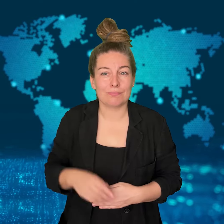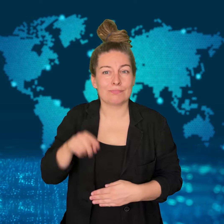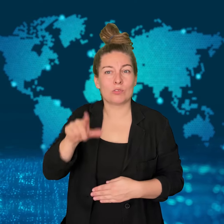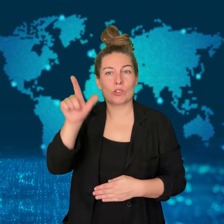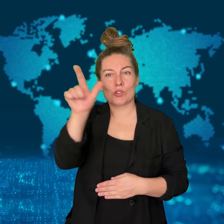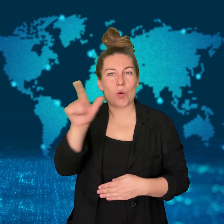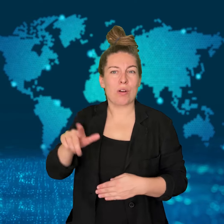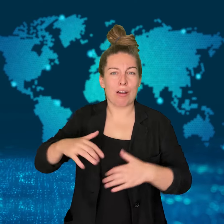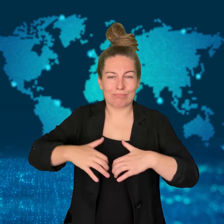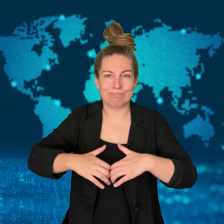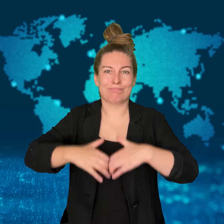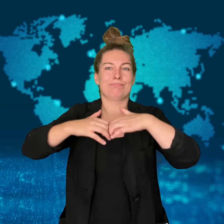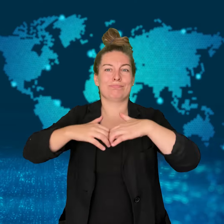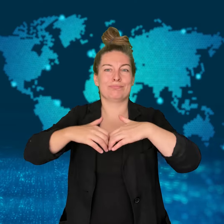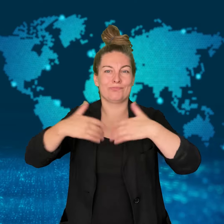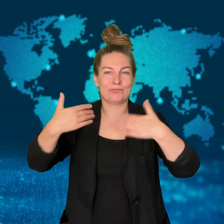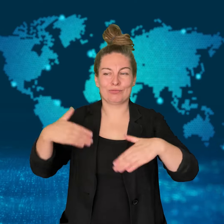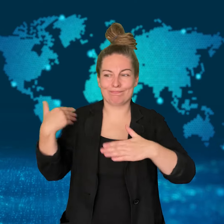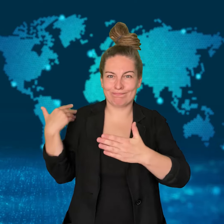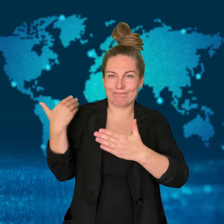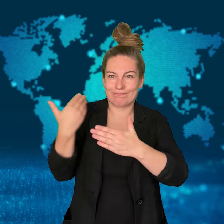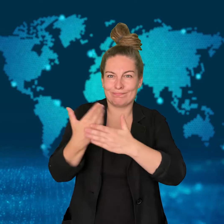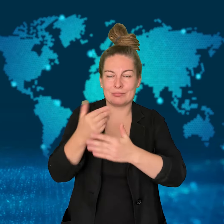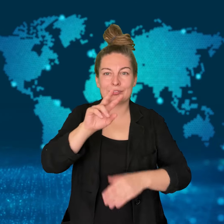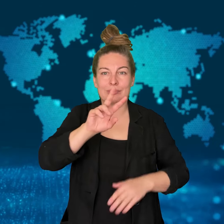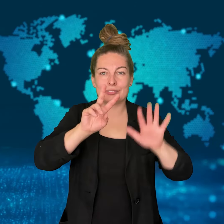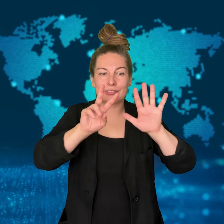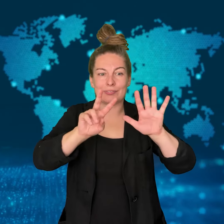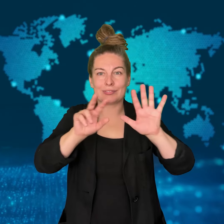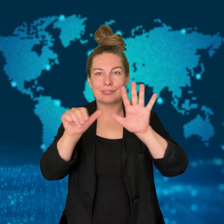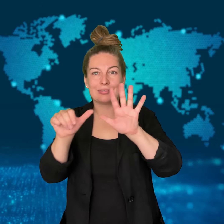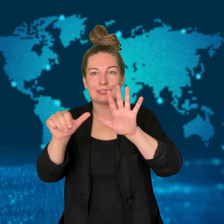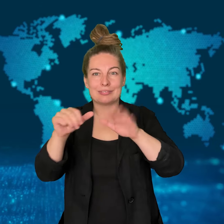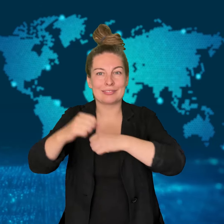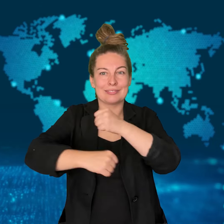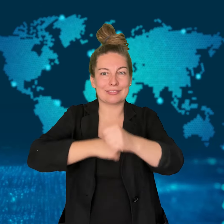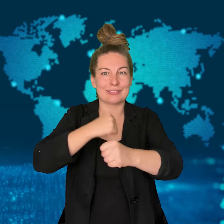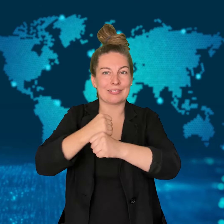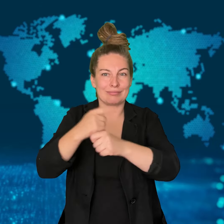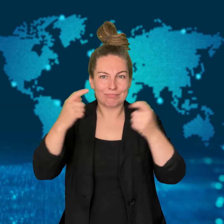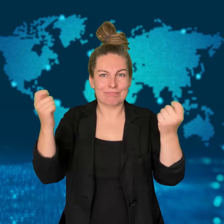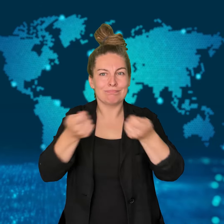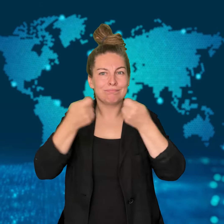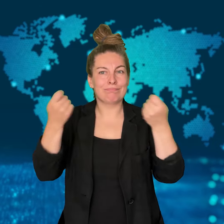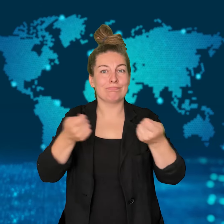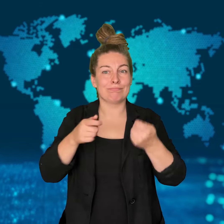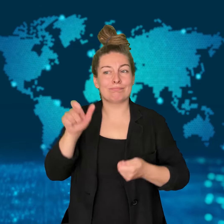In Kim's speech during a celebration of the 76th anniversary of